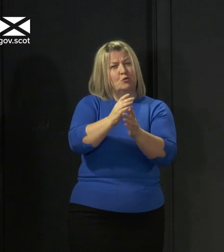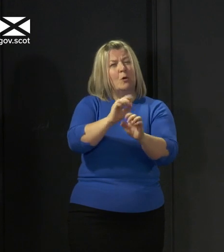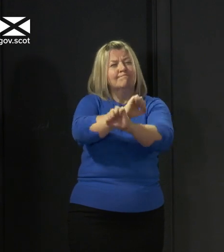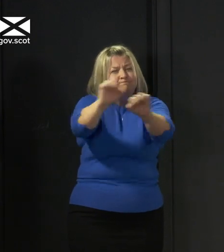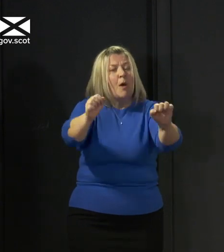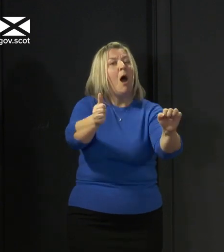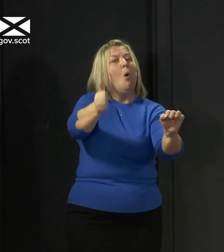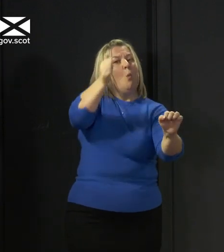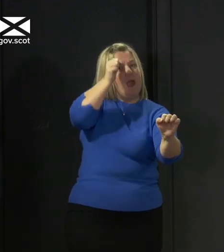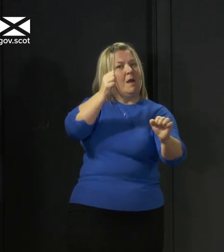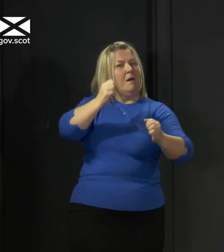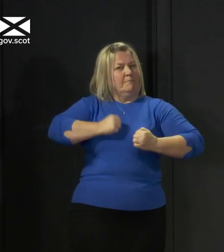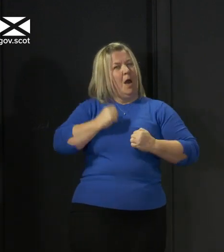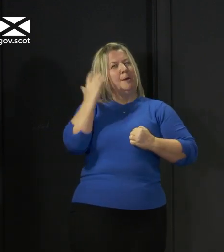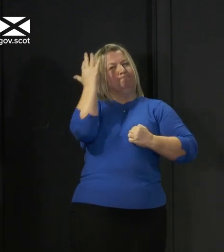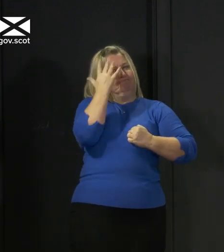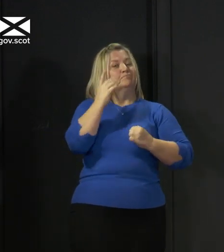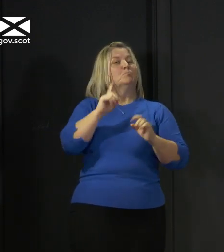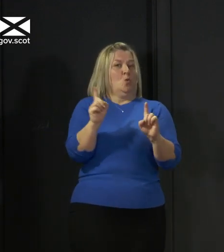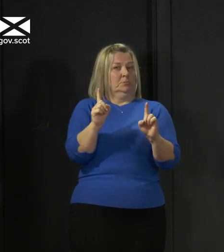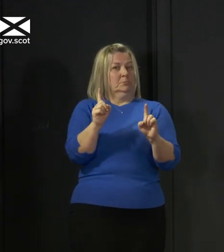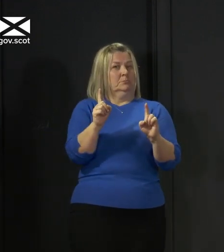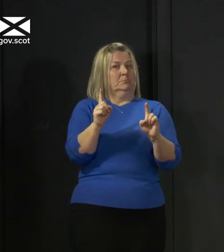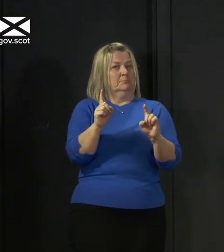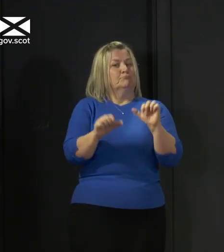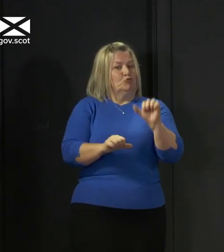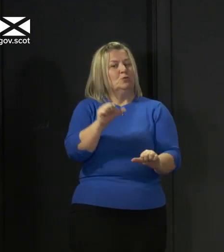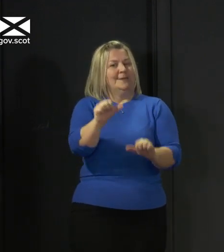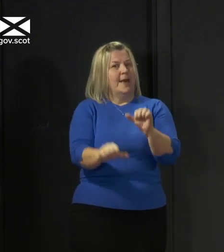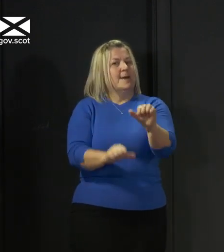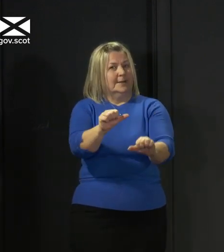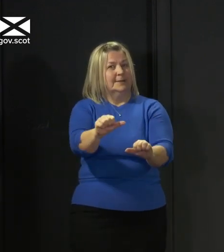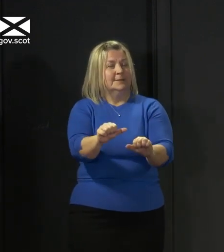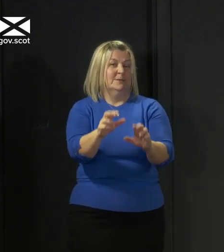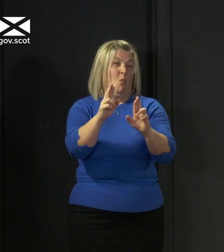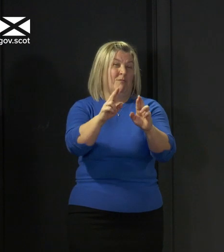me end by once again emphasizing the key public health rules that are in place